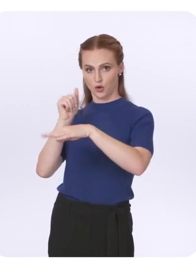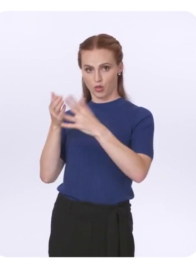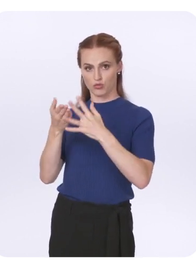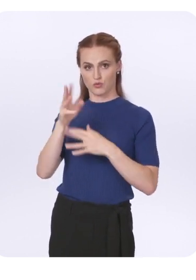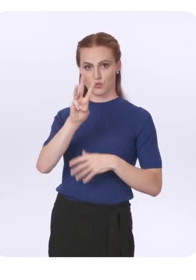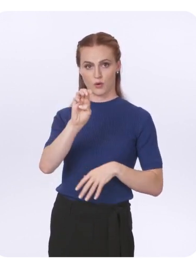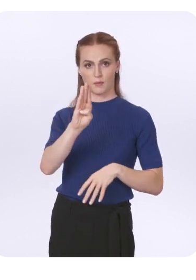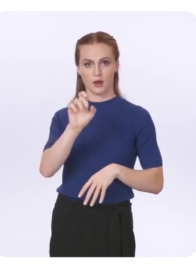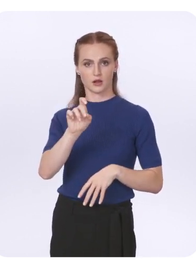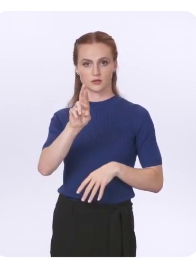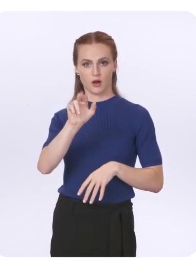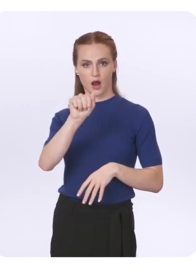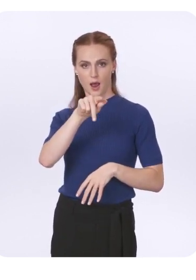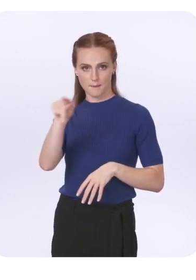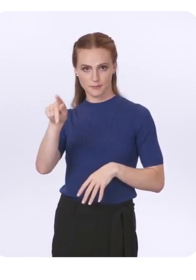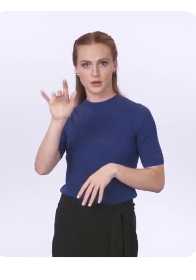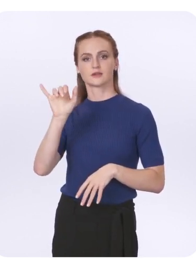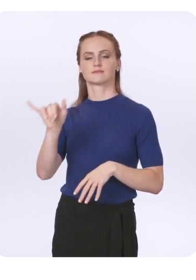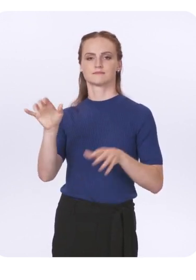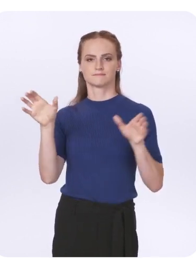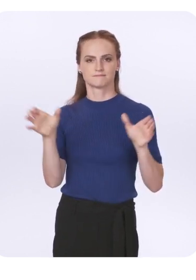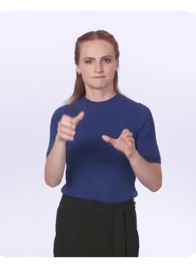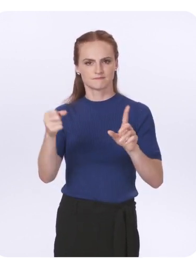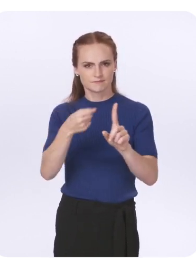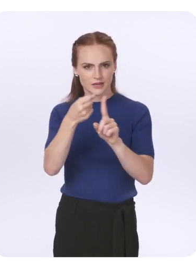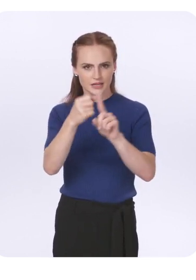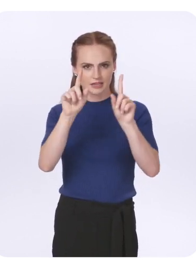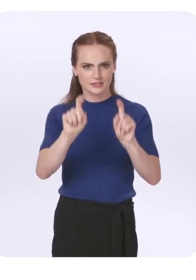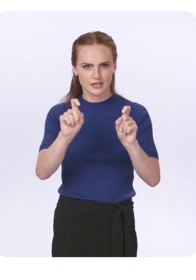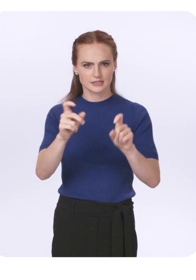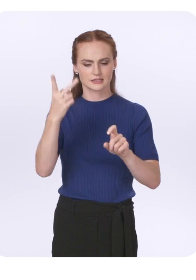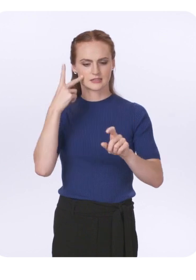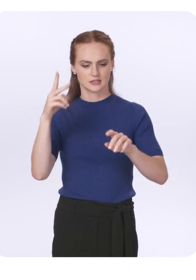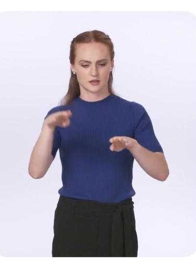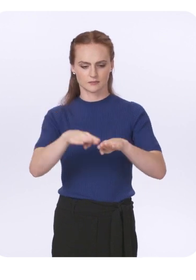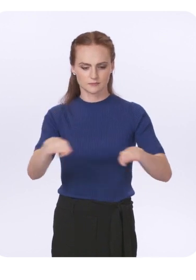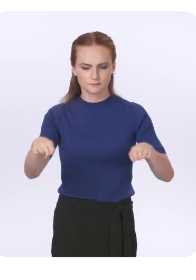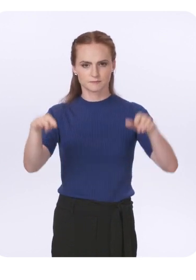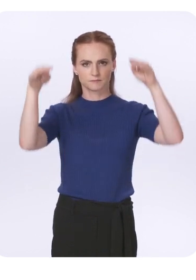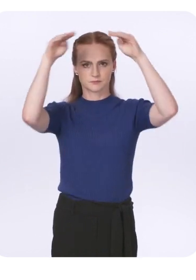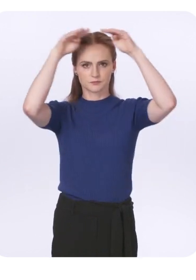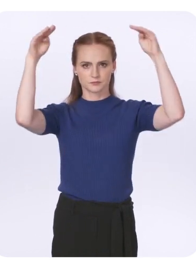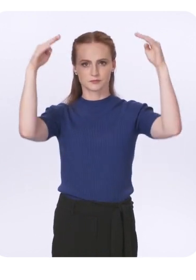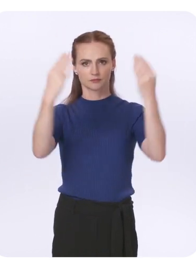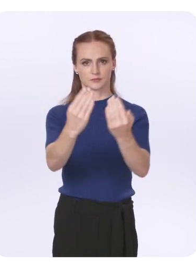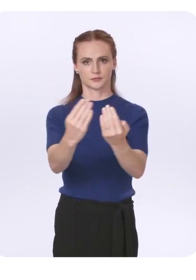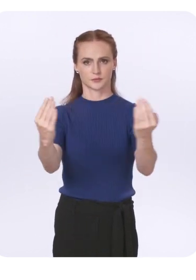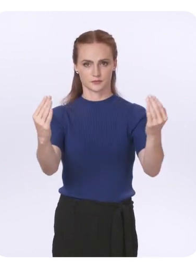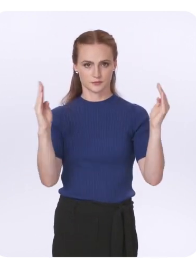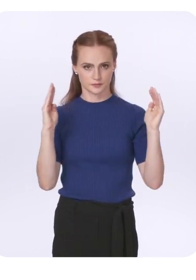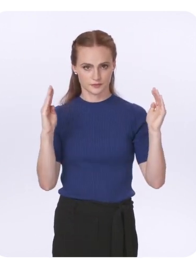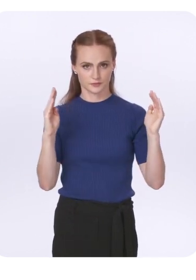floor and ceiling. As depicted in the demo, anchors can be generated from hit-test results.